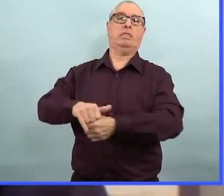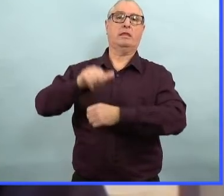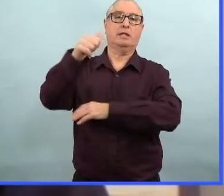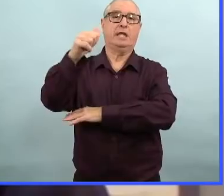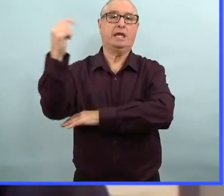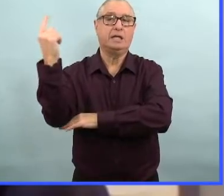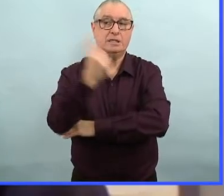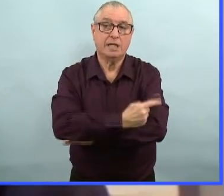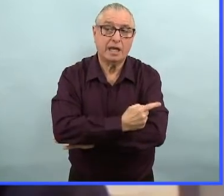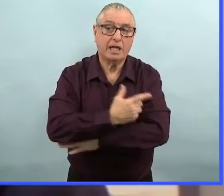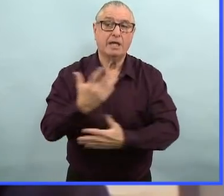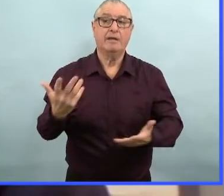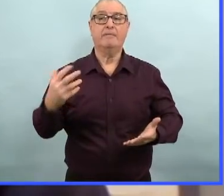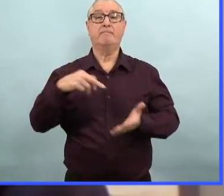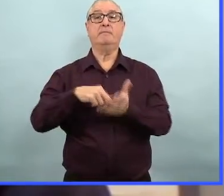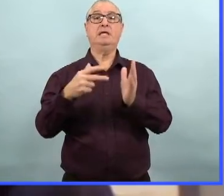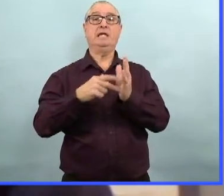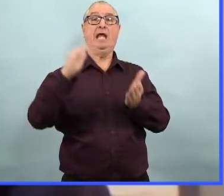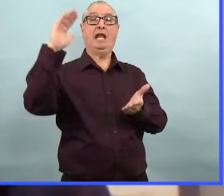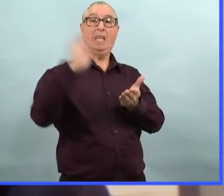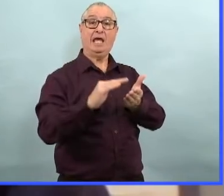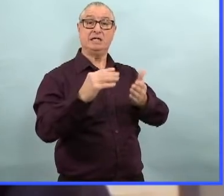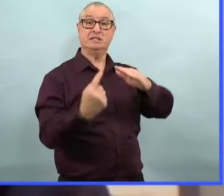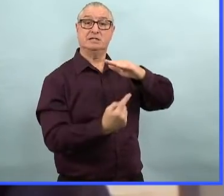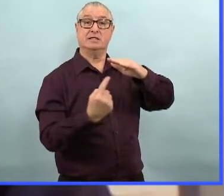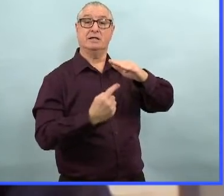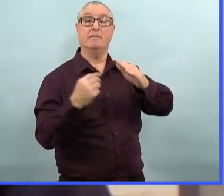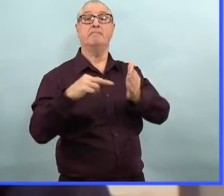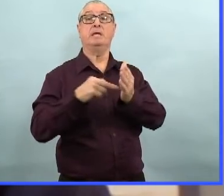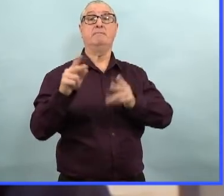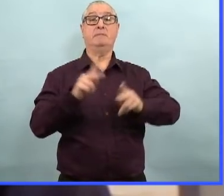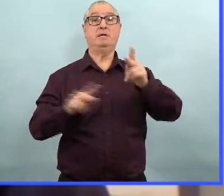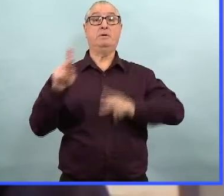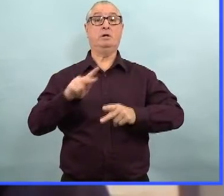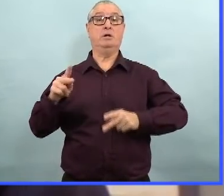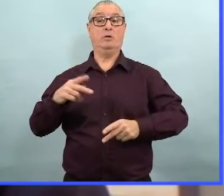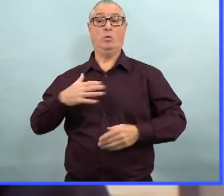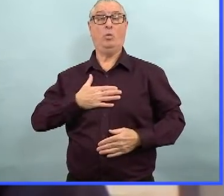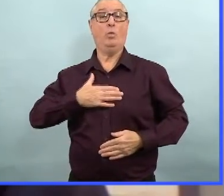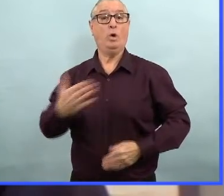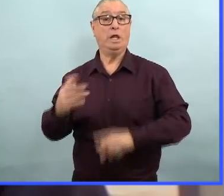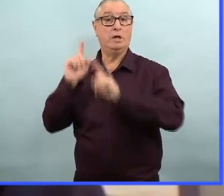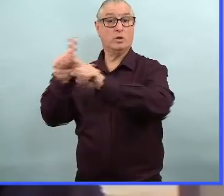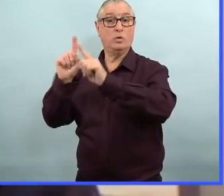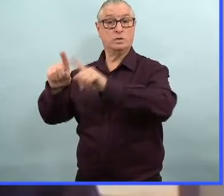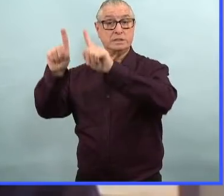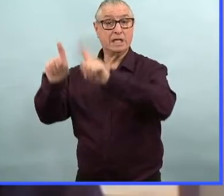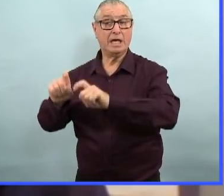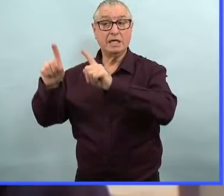certainly alleviate some of the strain on some sectors by doing that the risk is that